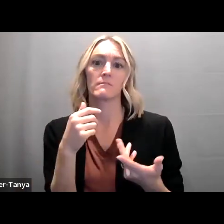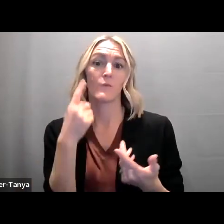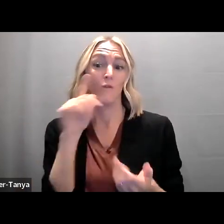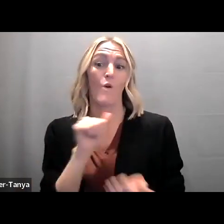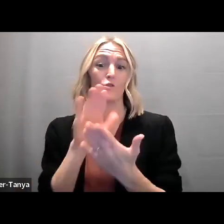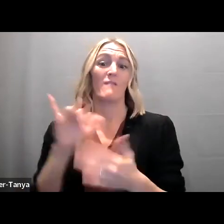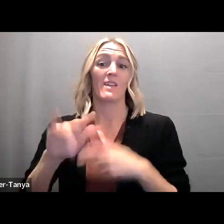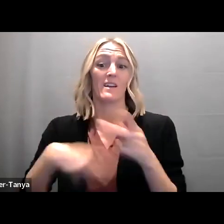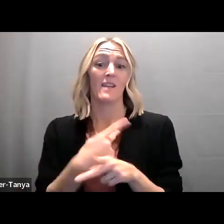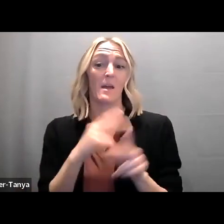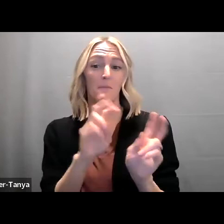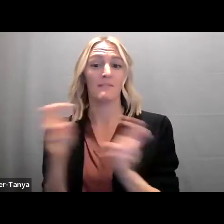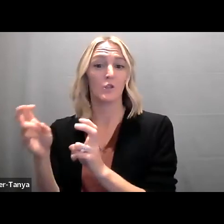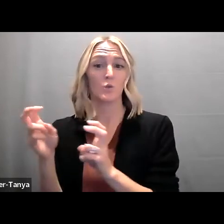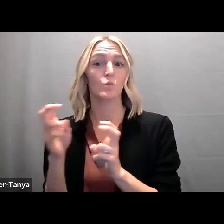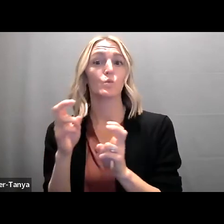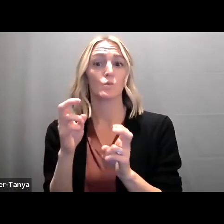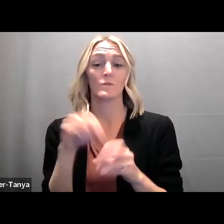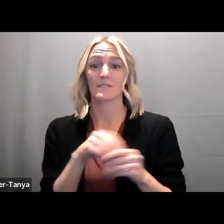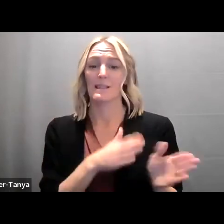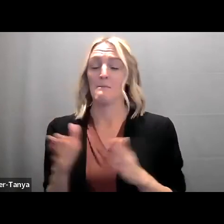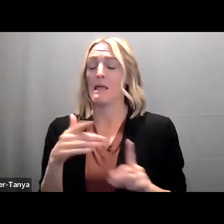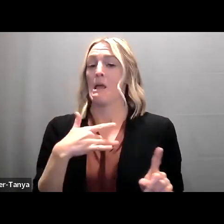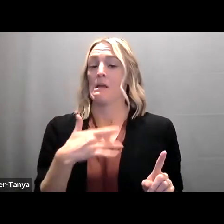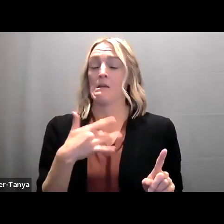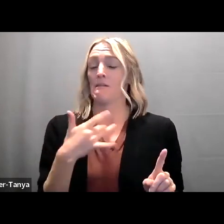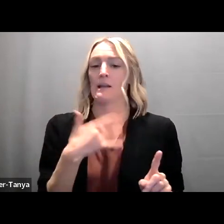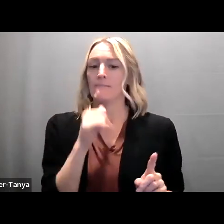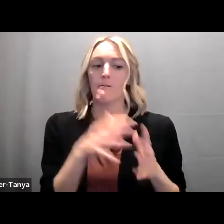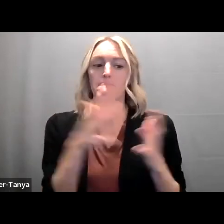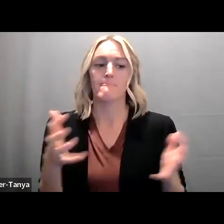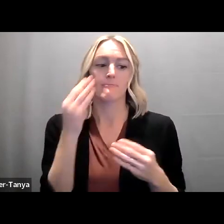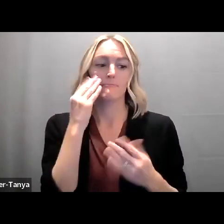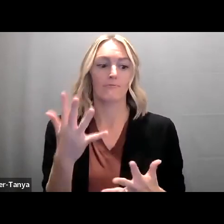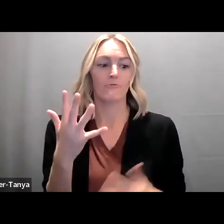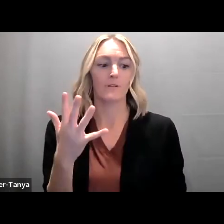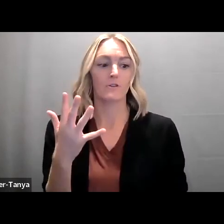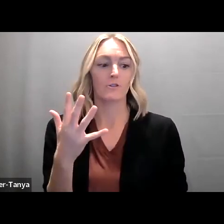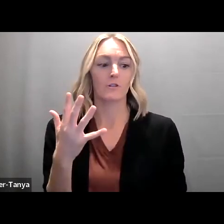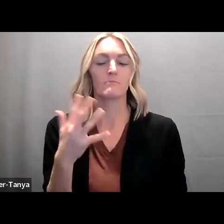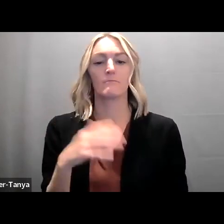of issues of equity in these plans. So it's an opportunity for you to dig into that with your state if that is something